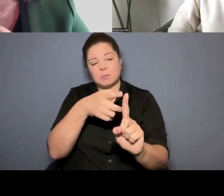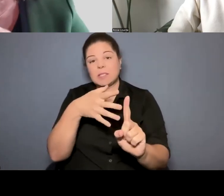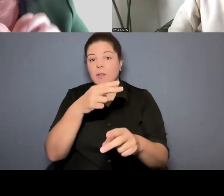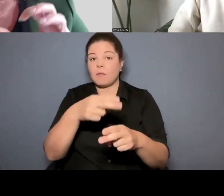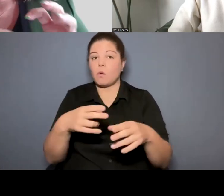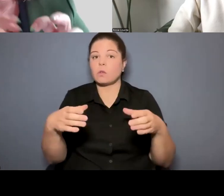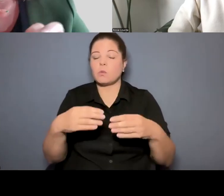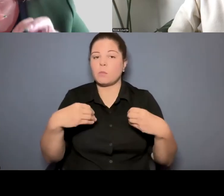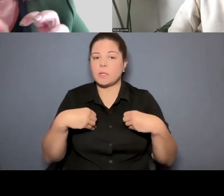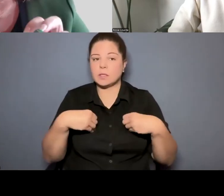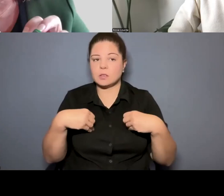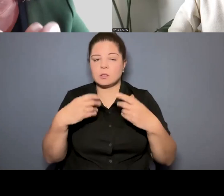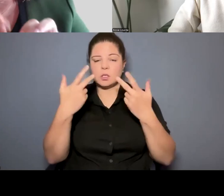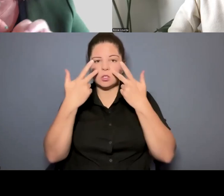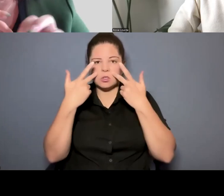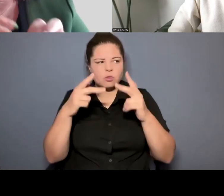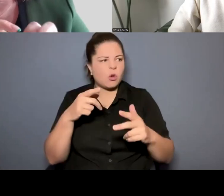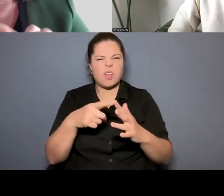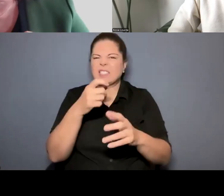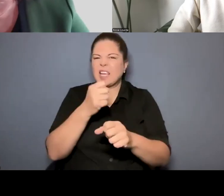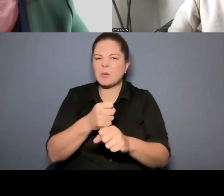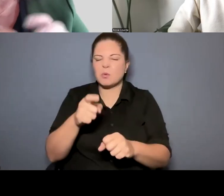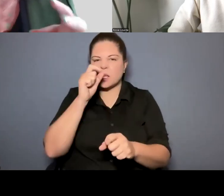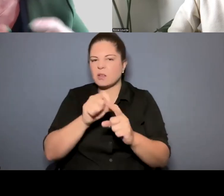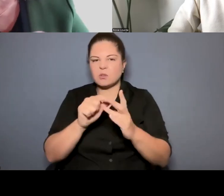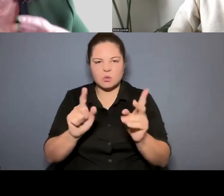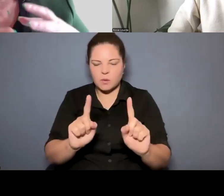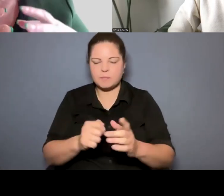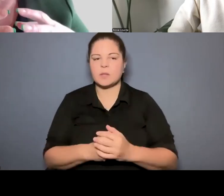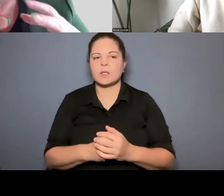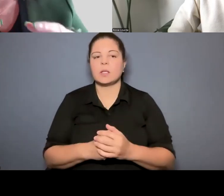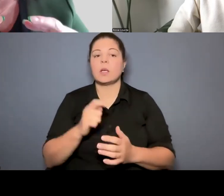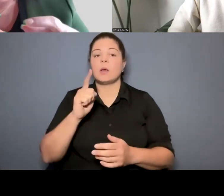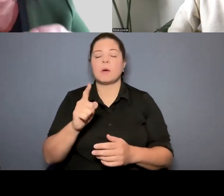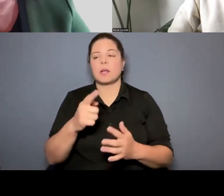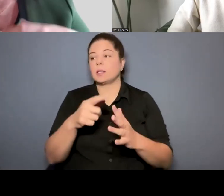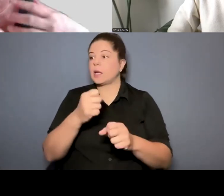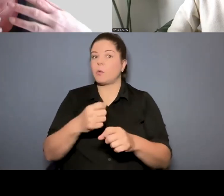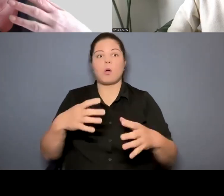can do. But if you look at those various things, where a large company might have a really complex